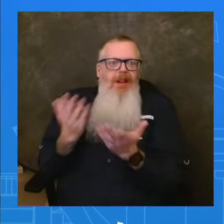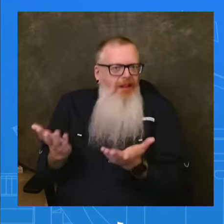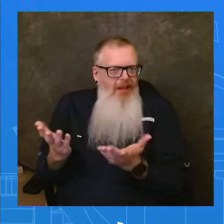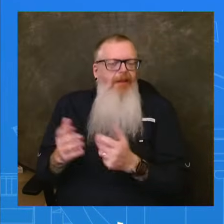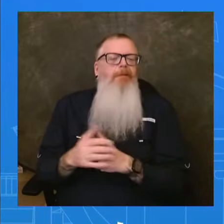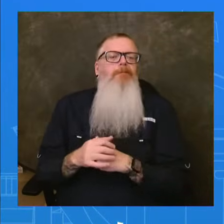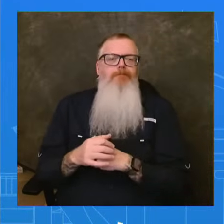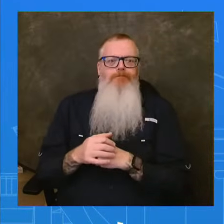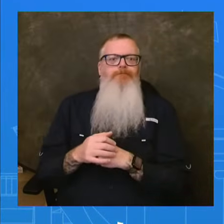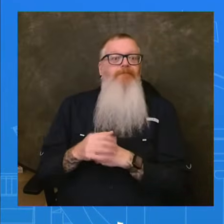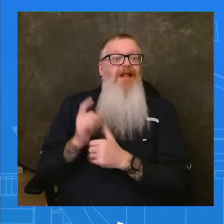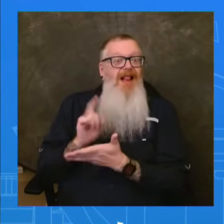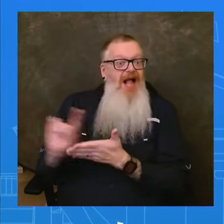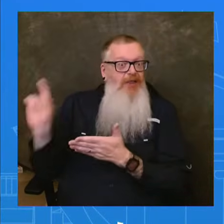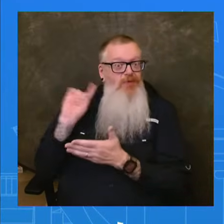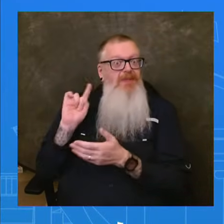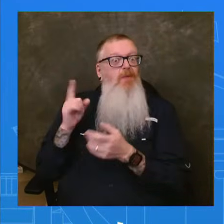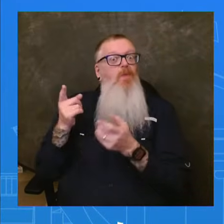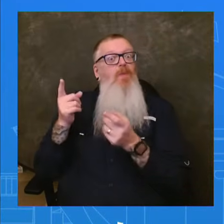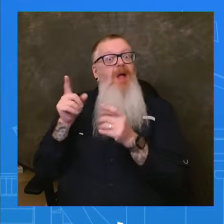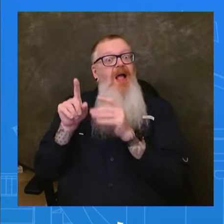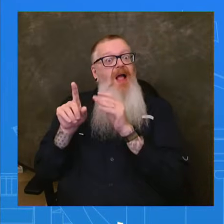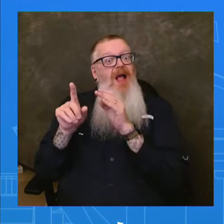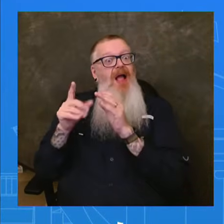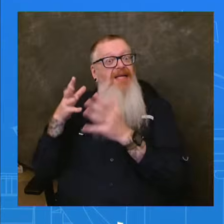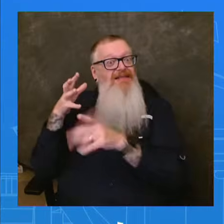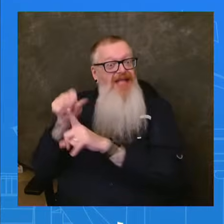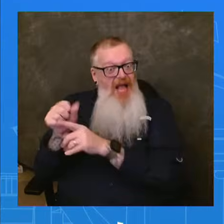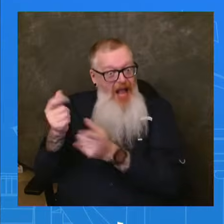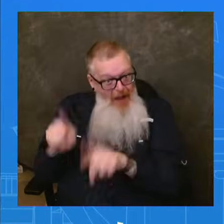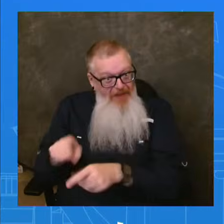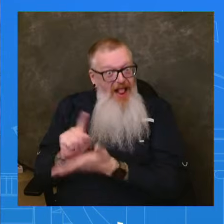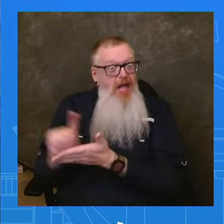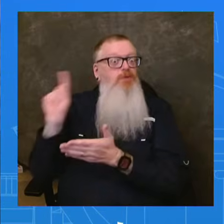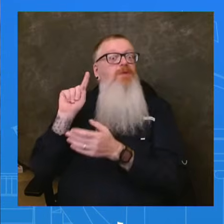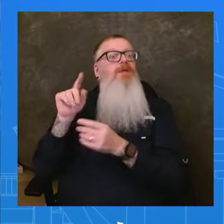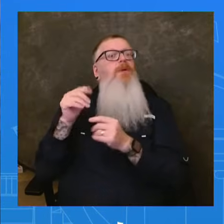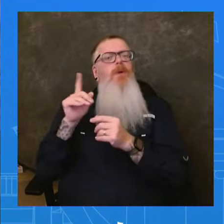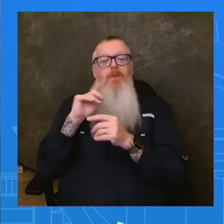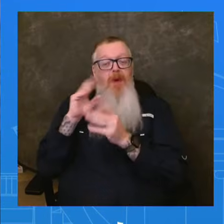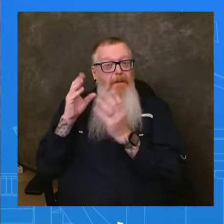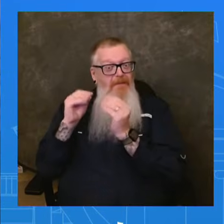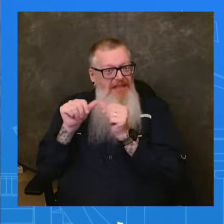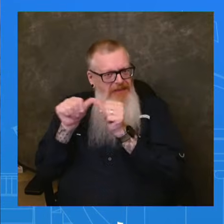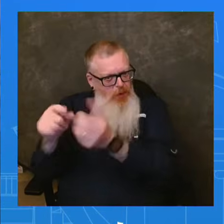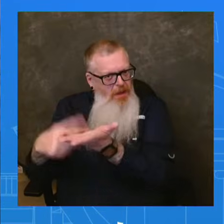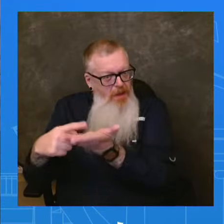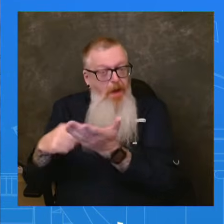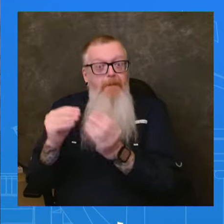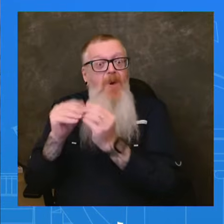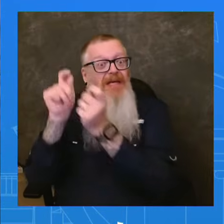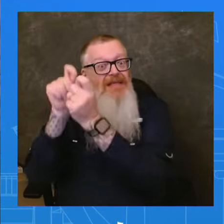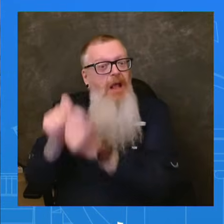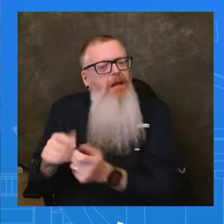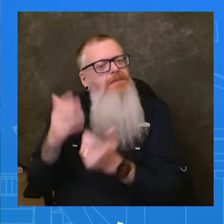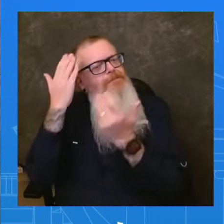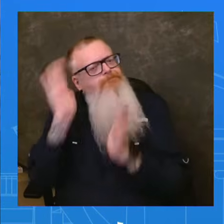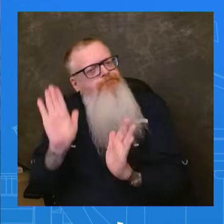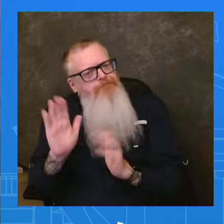I'm not going to get into details from here or specifics. The Press: And then just quickly on -- on the -- Lebanon. You talked about kind of the efforts being made to help Americans get out.